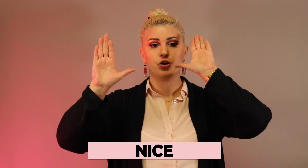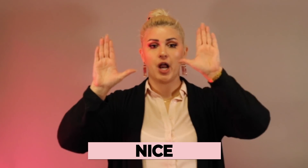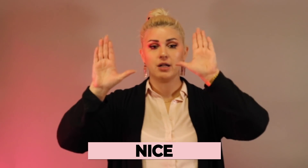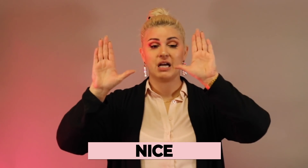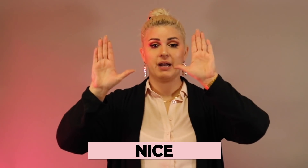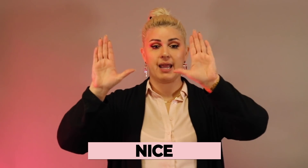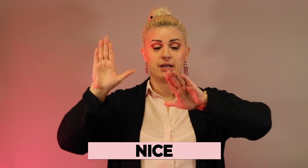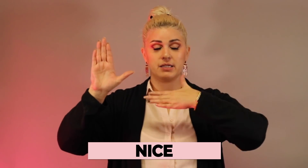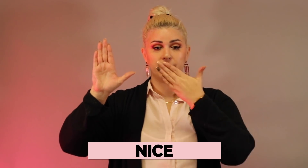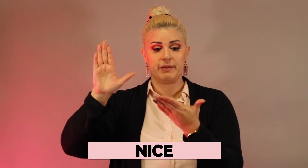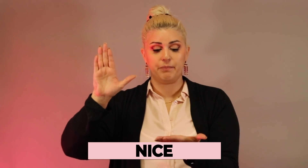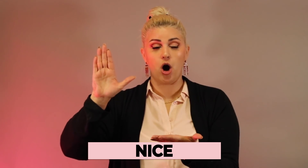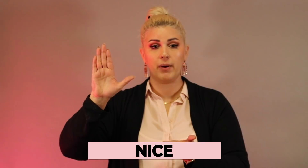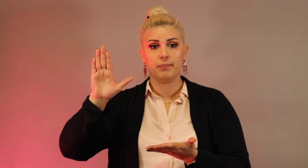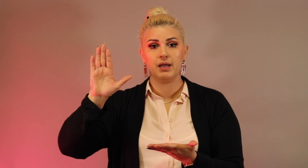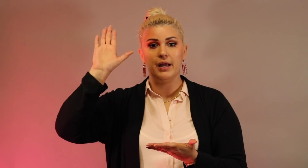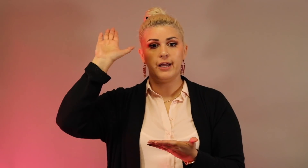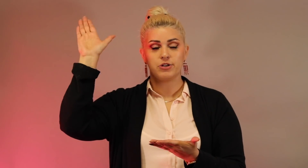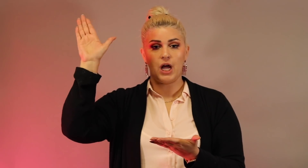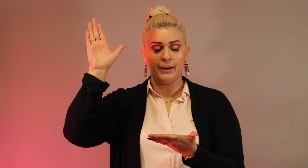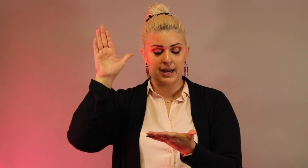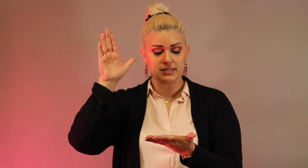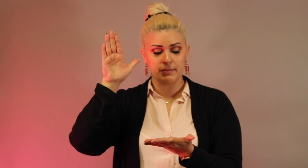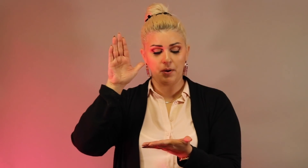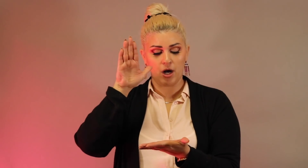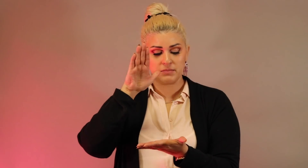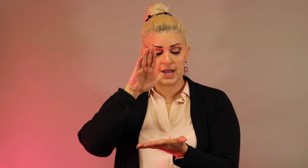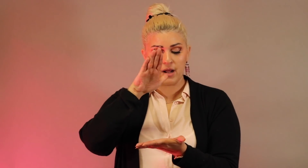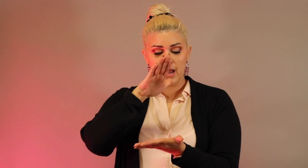Your non-dominant hand is gonna be palm up and your dominant hand is gonna be palm down.